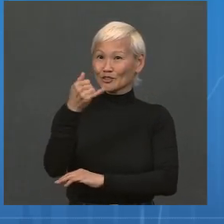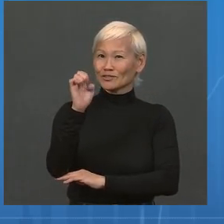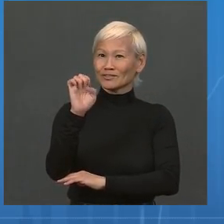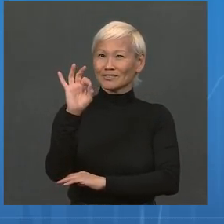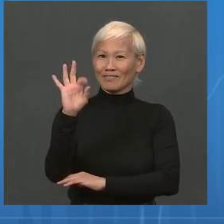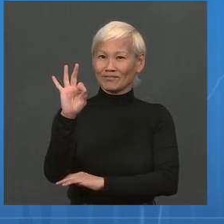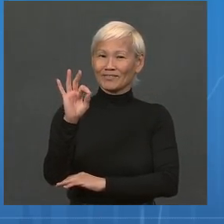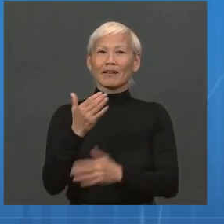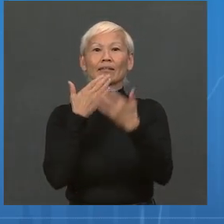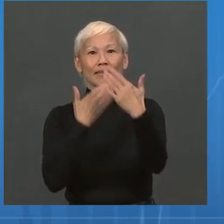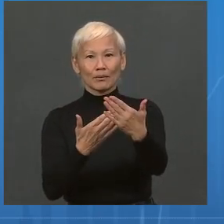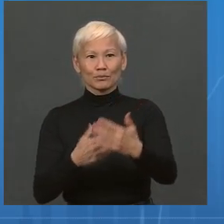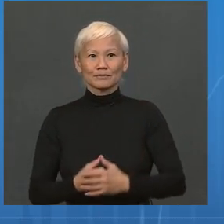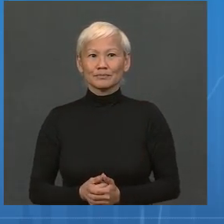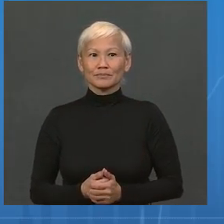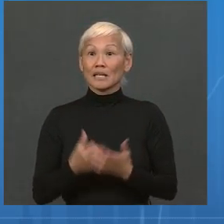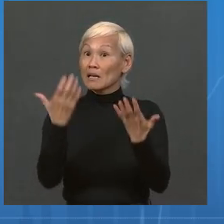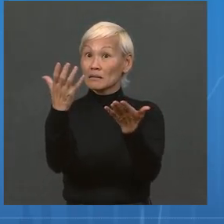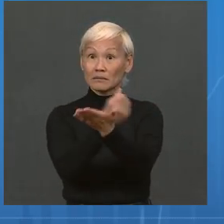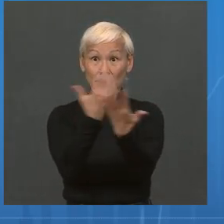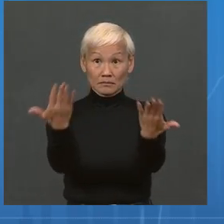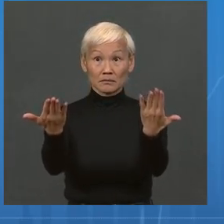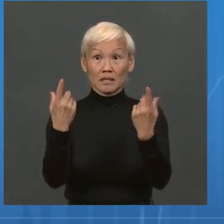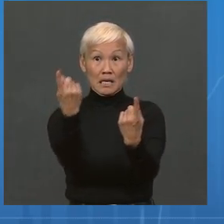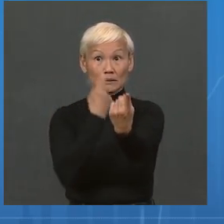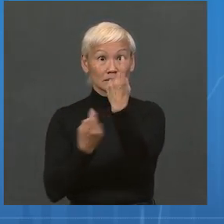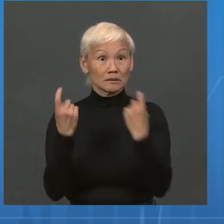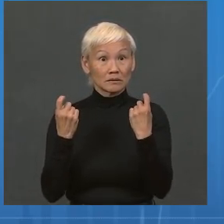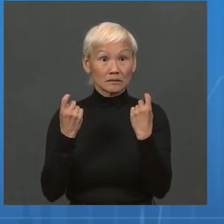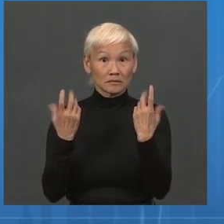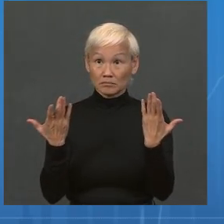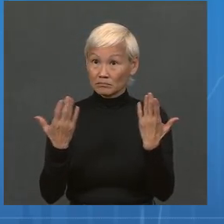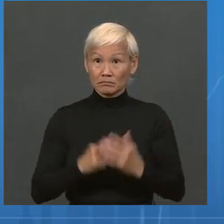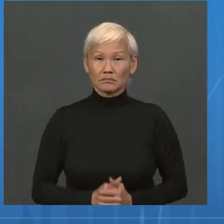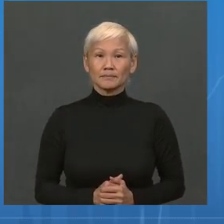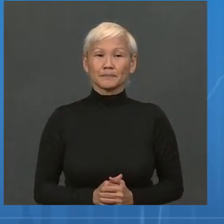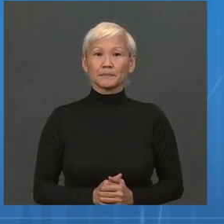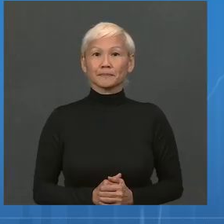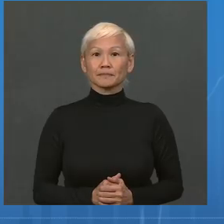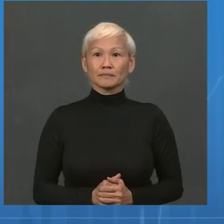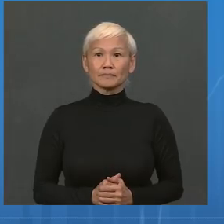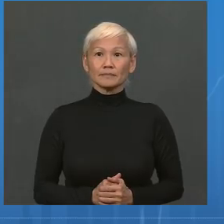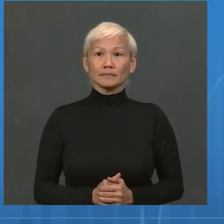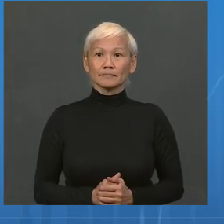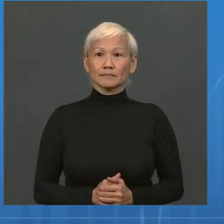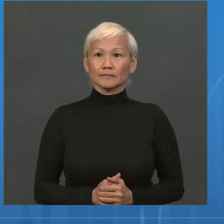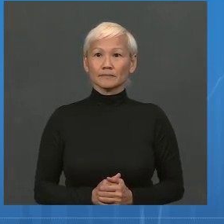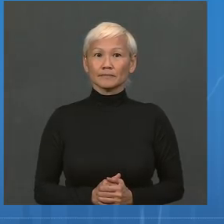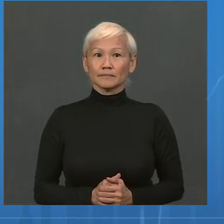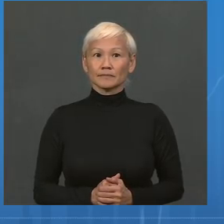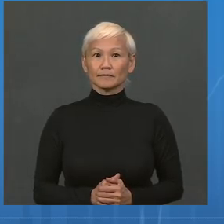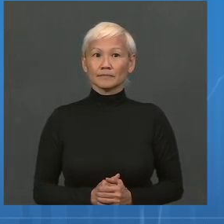Let's take a few questions. First question? Moderator: Thanks, Jeff. Keep your questions to one question.